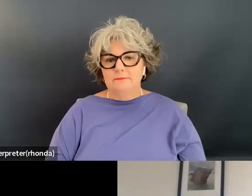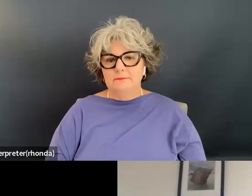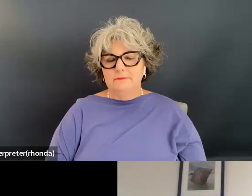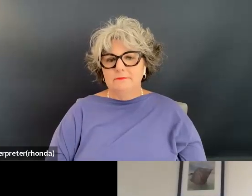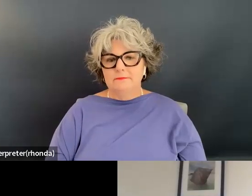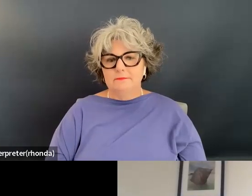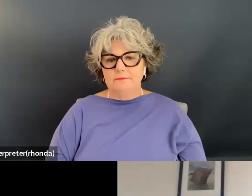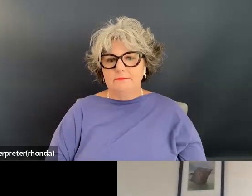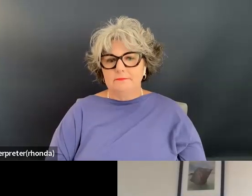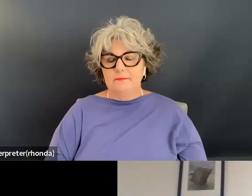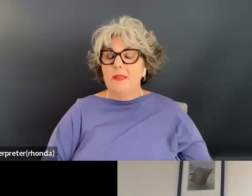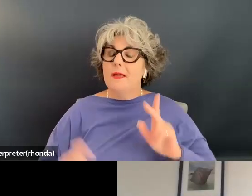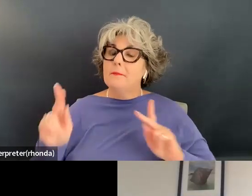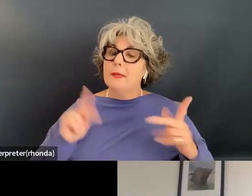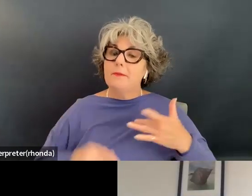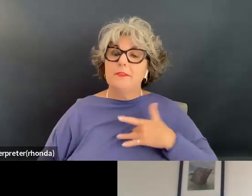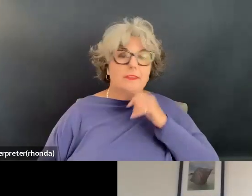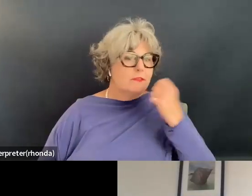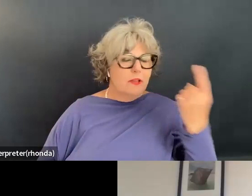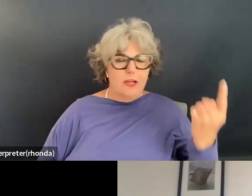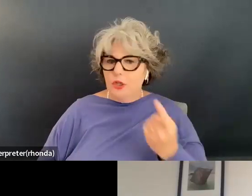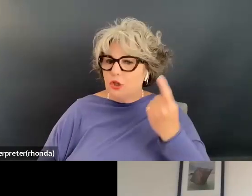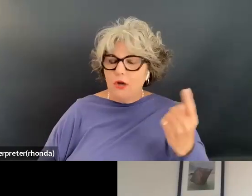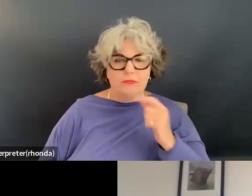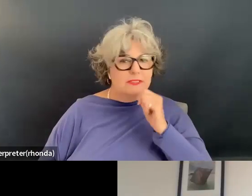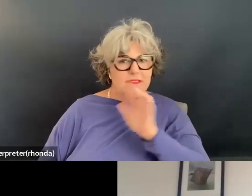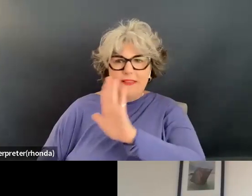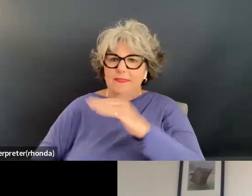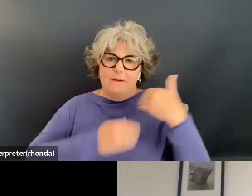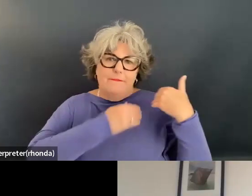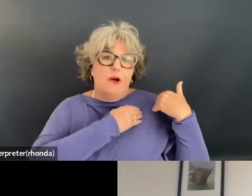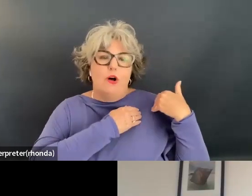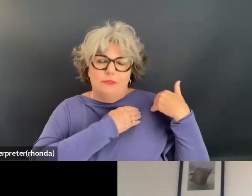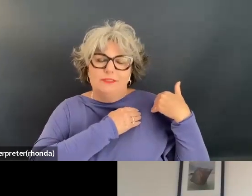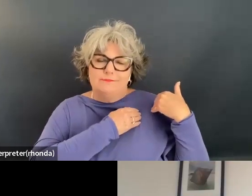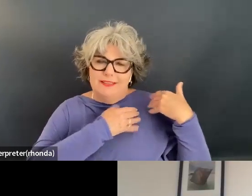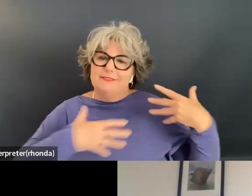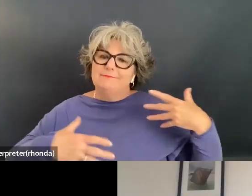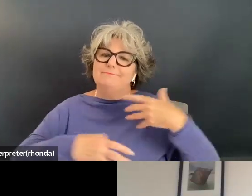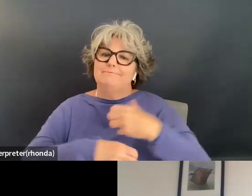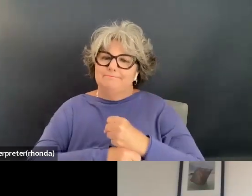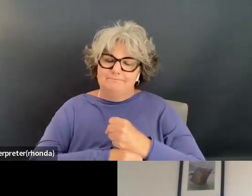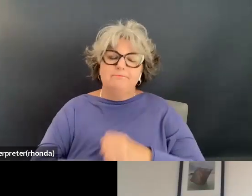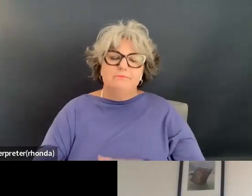that they're not alone and it's not their fault, basically. If that's happened to them as a kid,